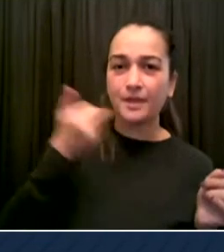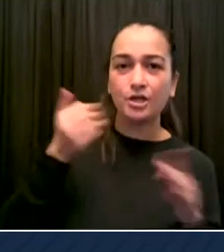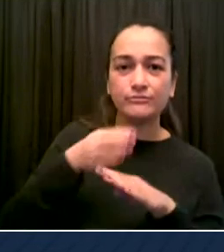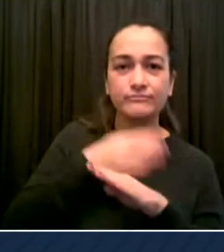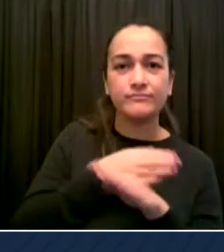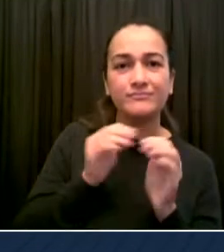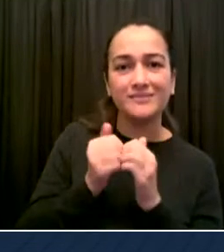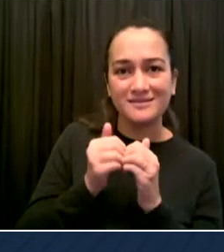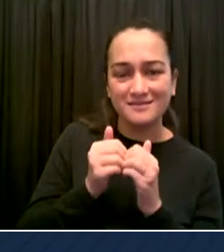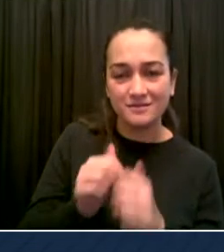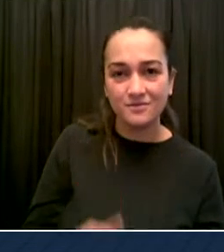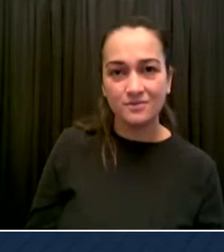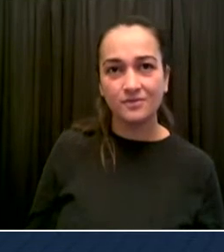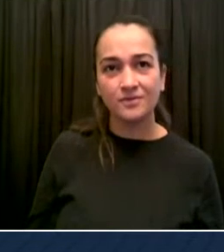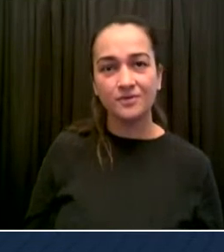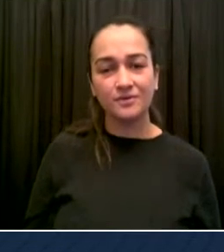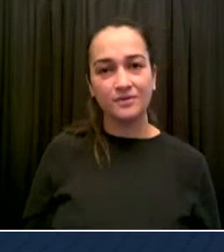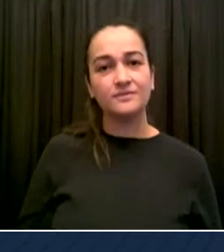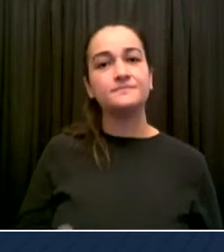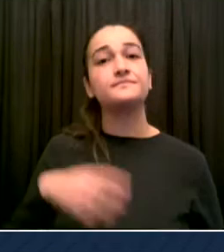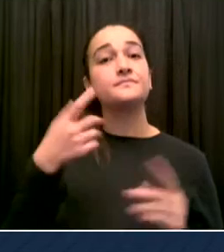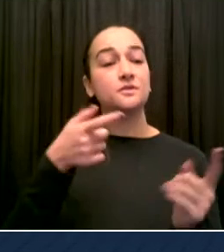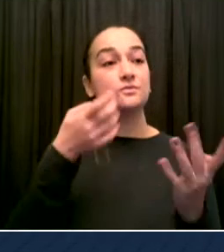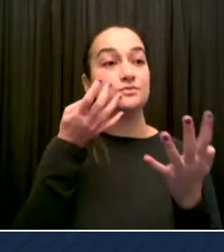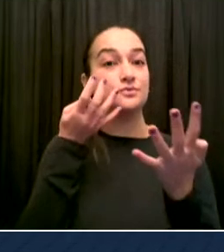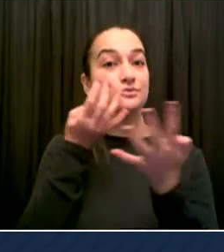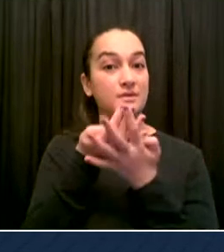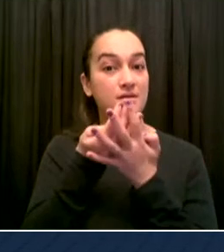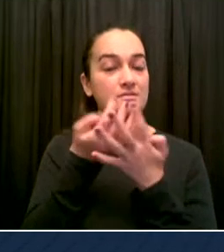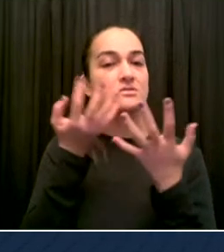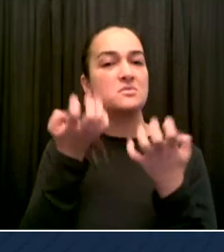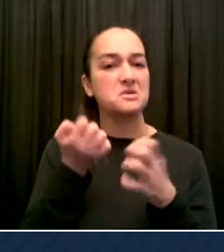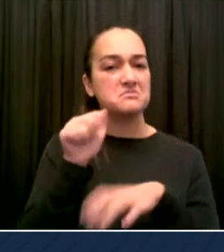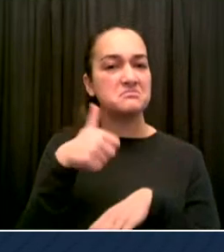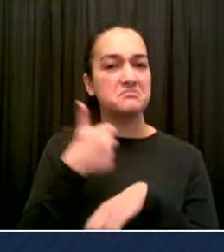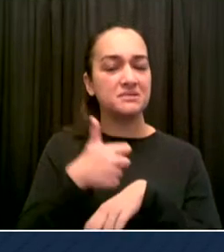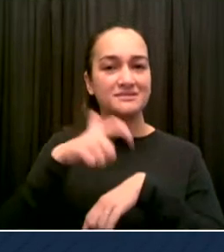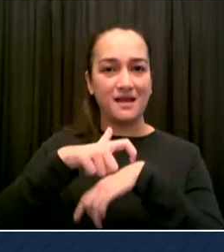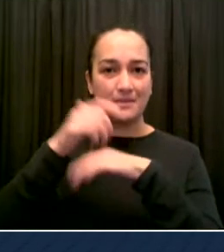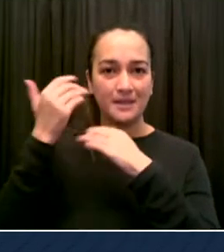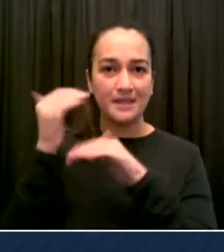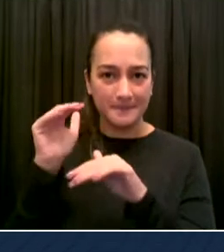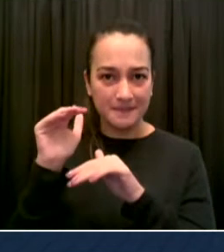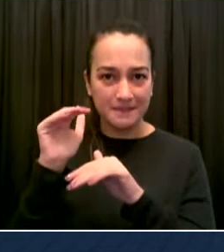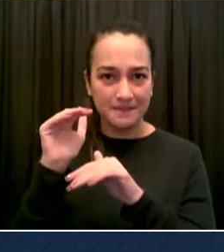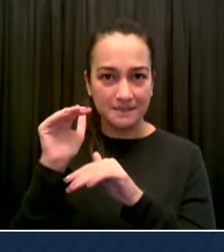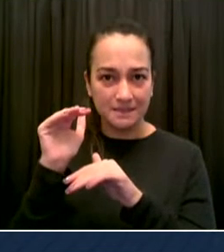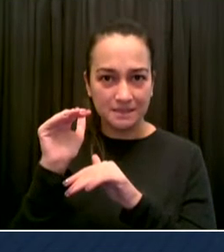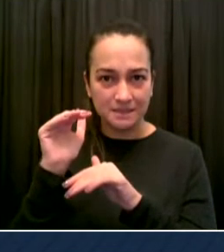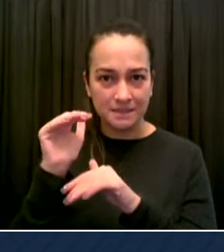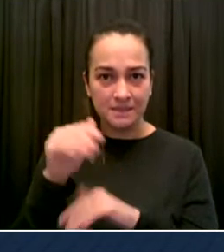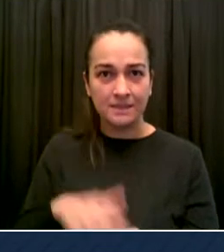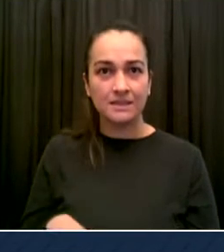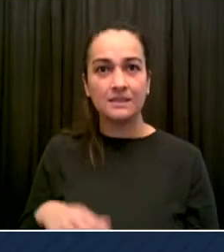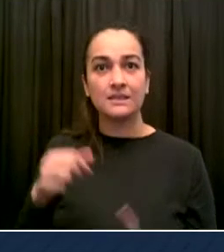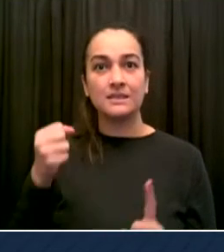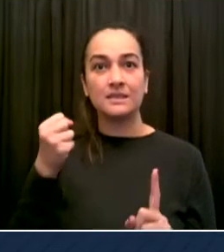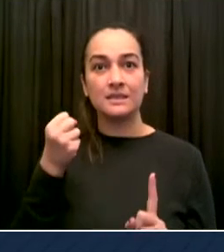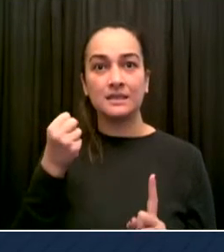TAKE ALL OF THE INMATES SCHEDULED TO TRANSFER TO DO THAT IN EVERY CASE WITHIN FIVE